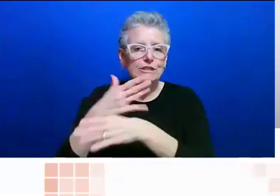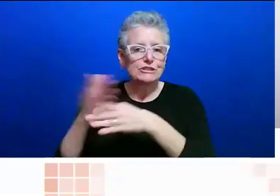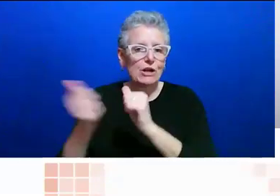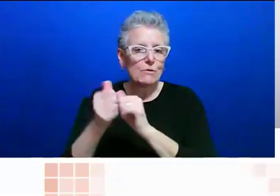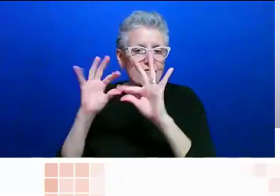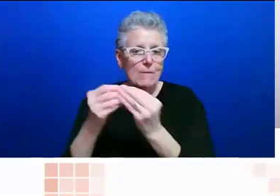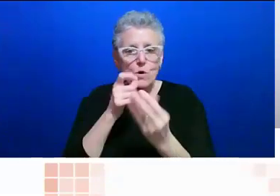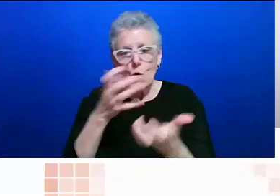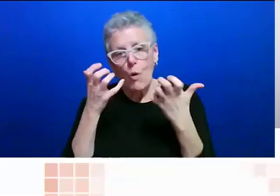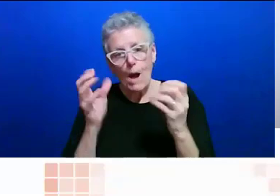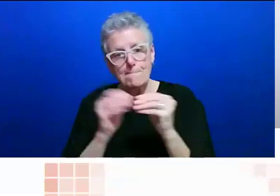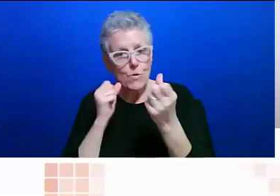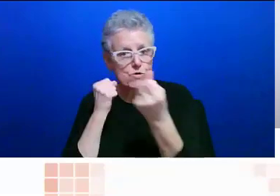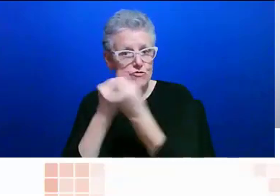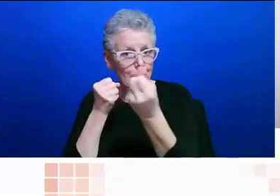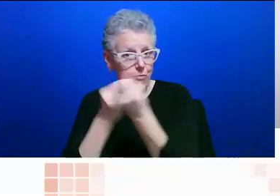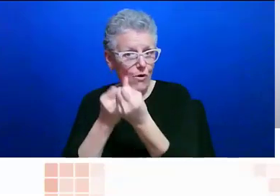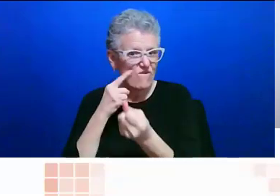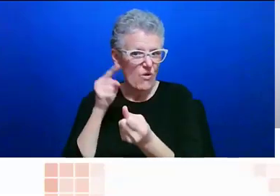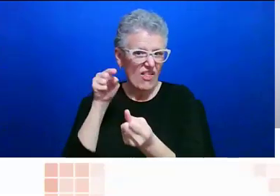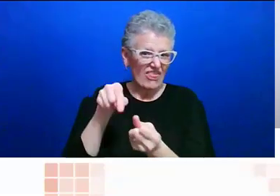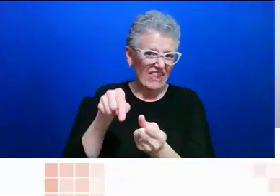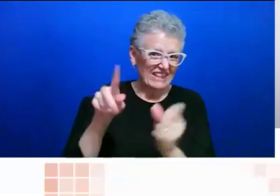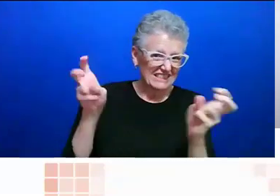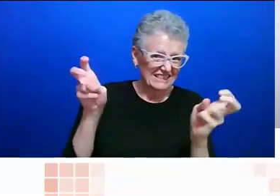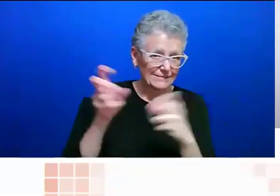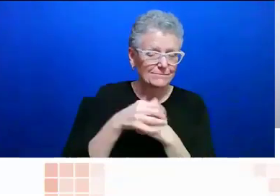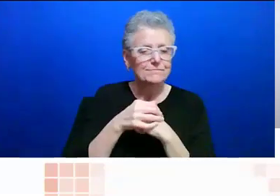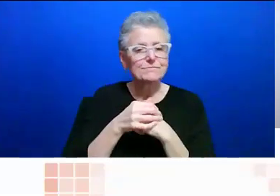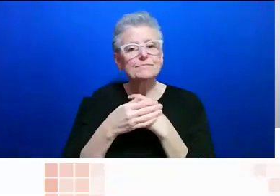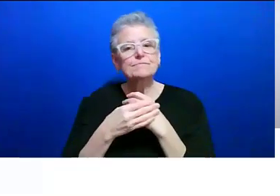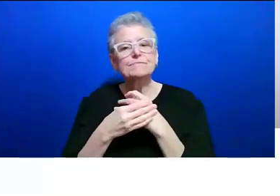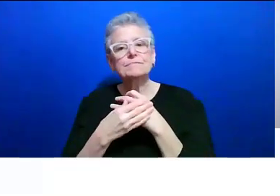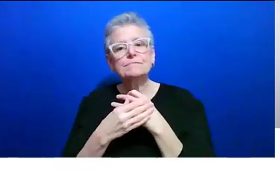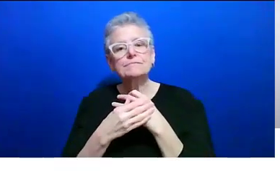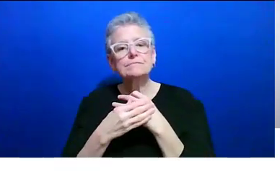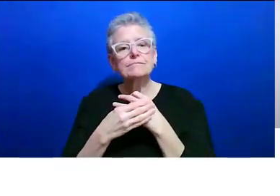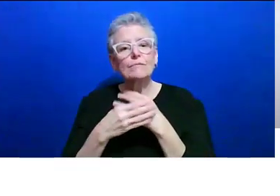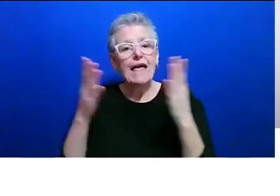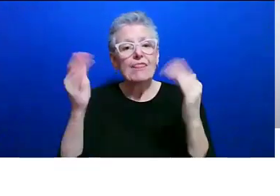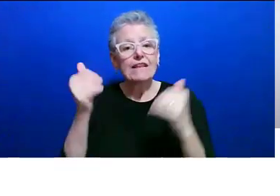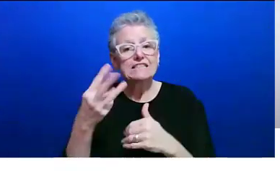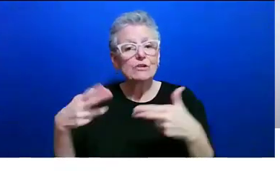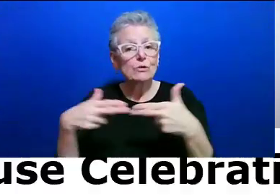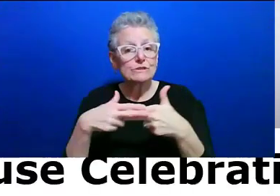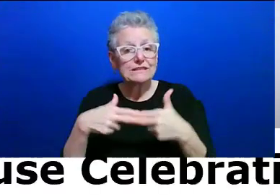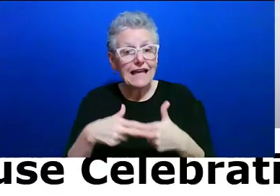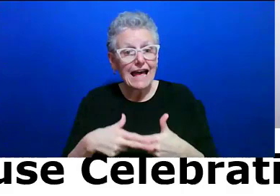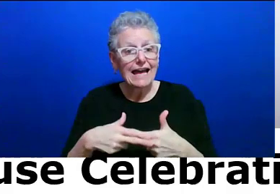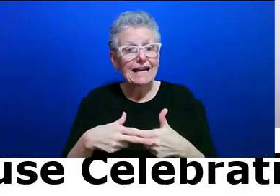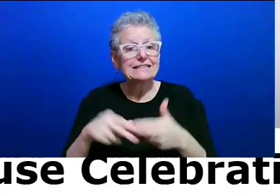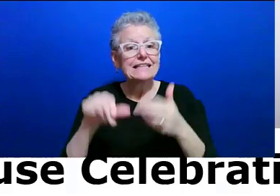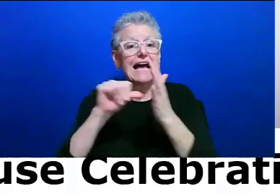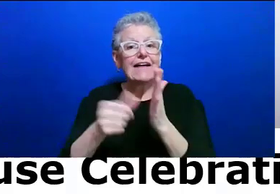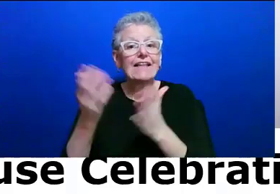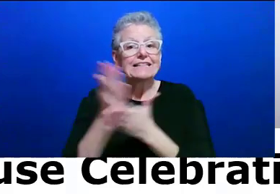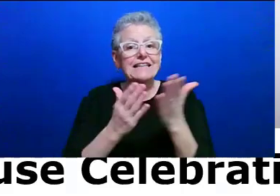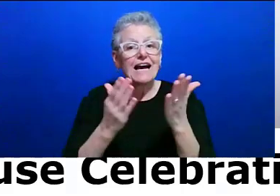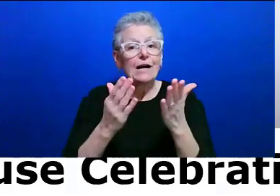for more support in this area. The next few slides just highlight some upcoming activities and events